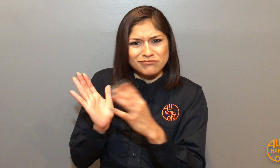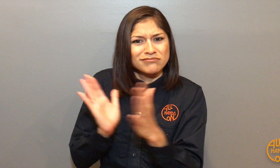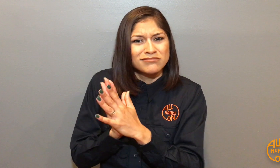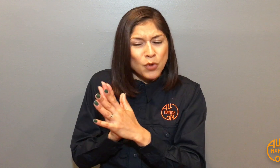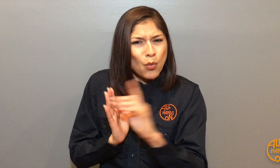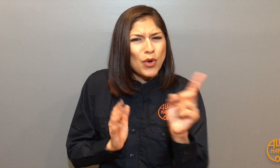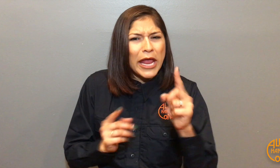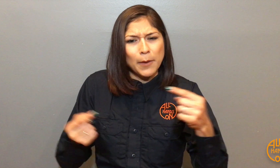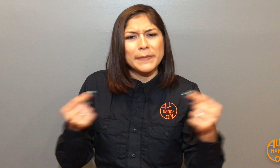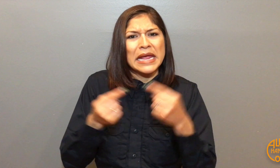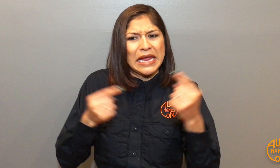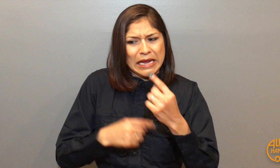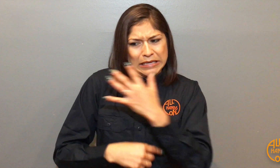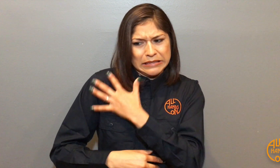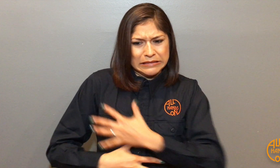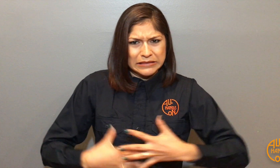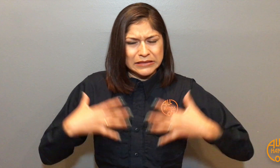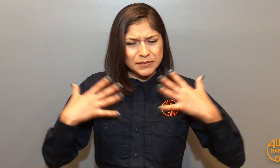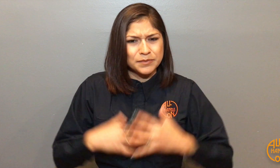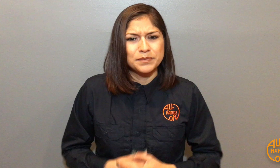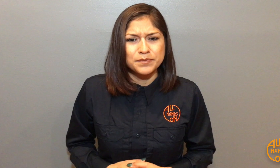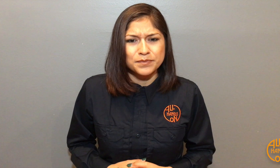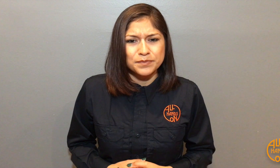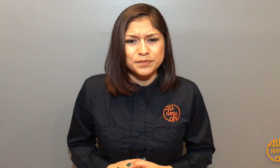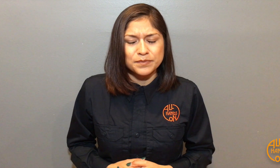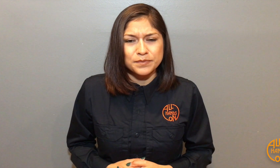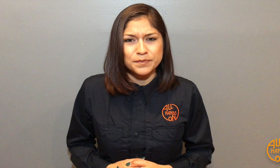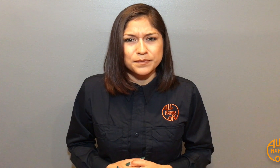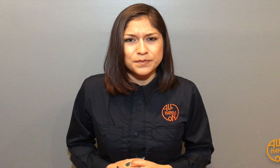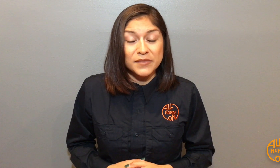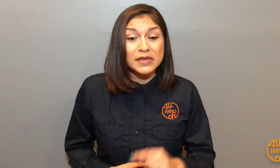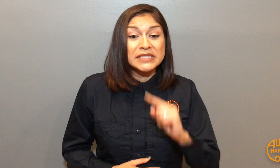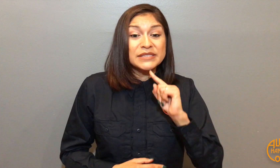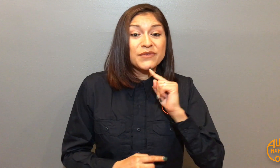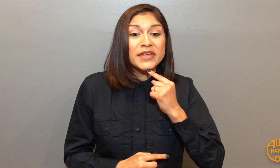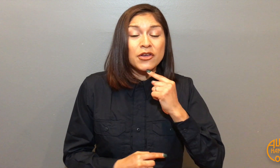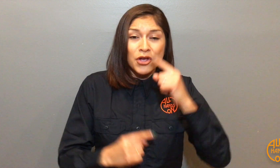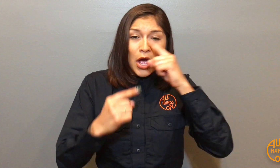tell them where the pain is located